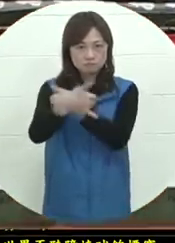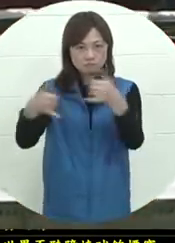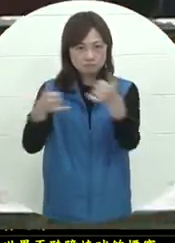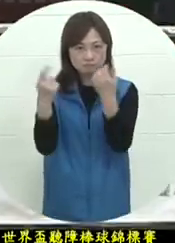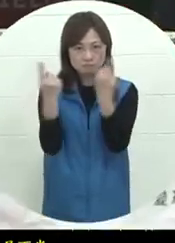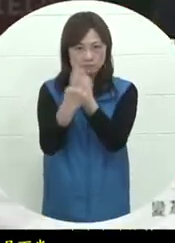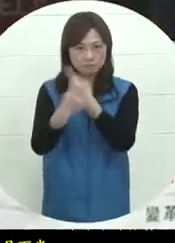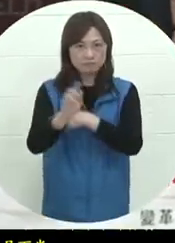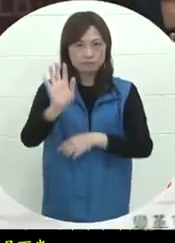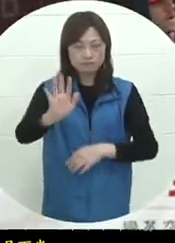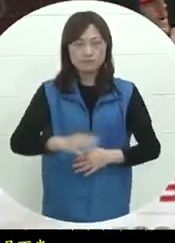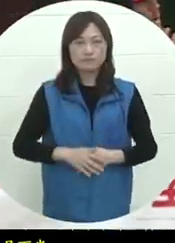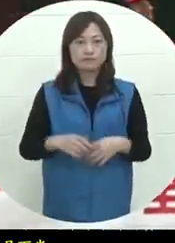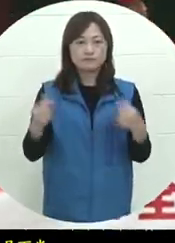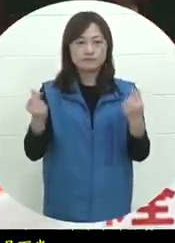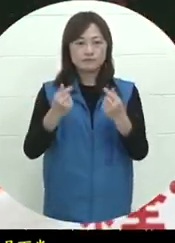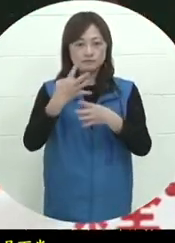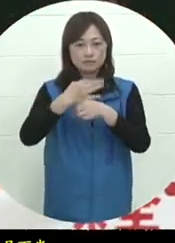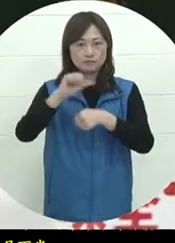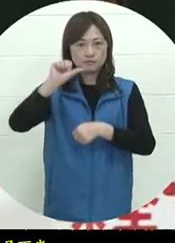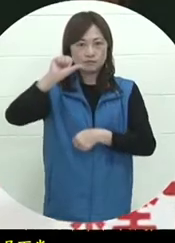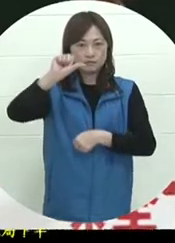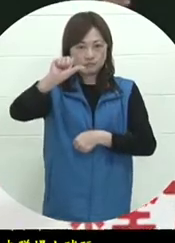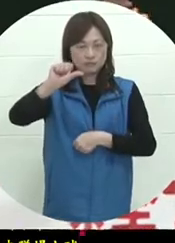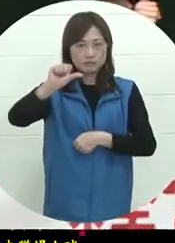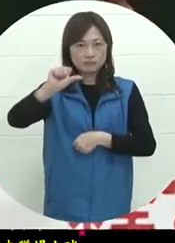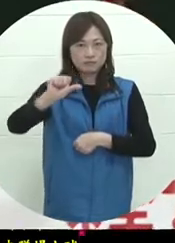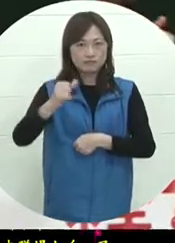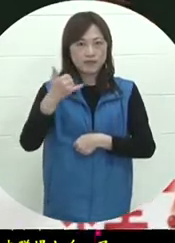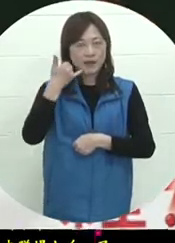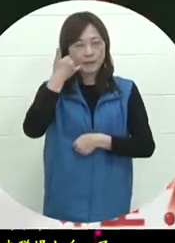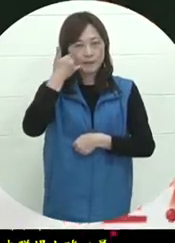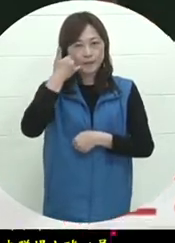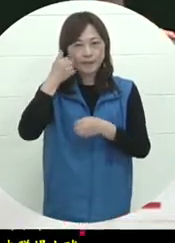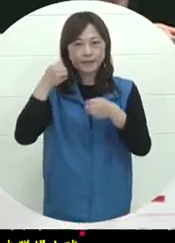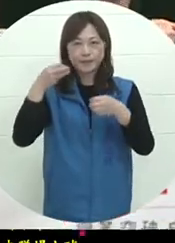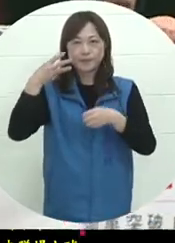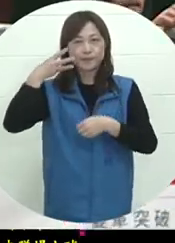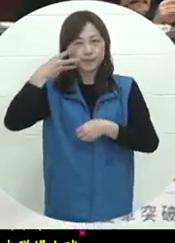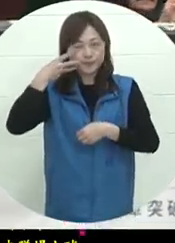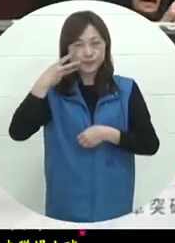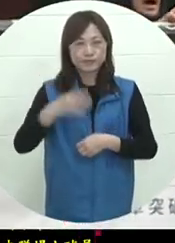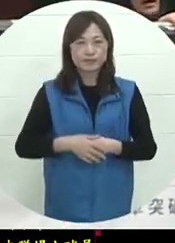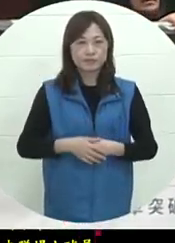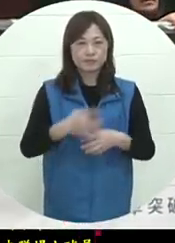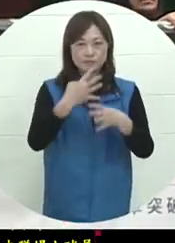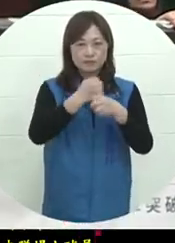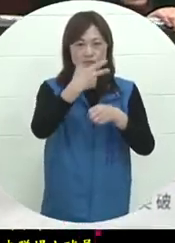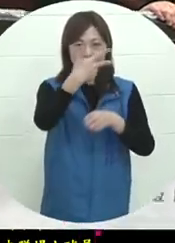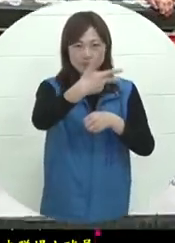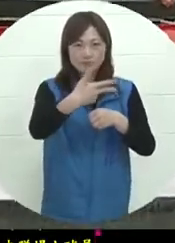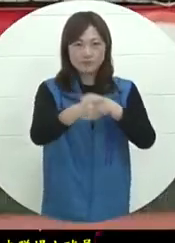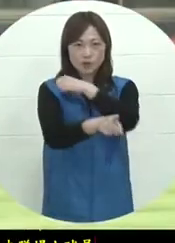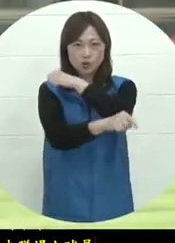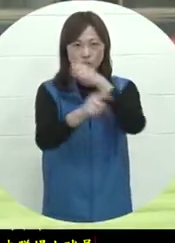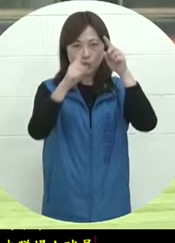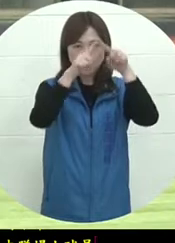including No. 5 Yan Zhentaro behind the illegal Keisuke No. 7 behind him, etc.